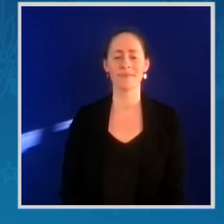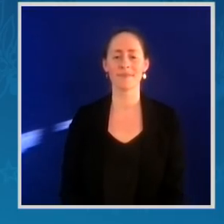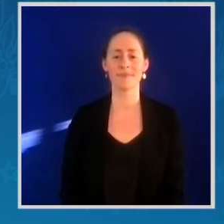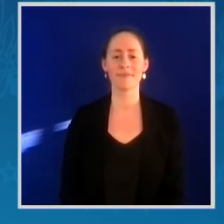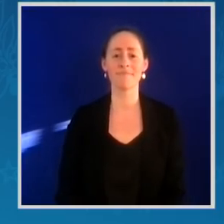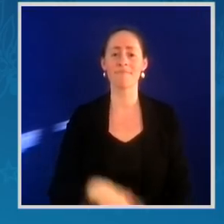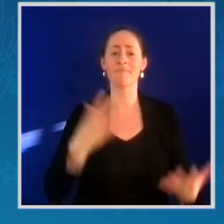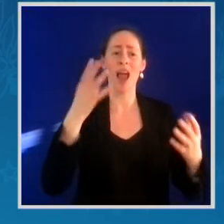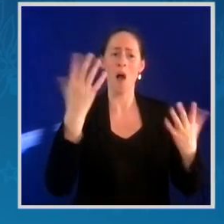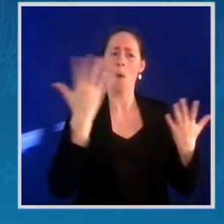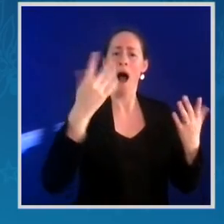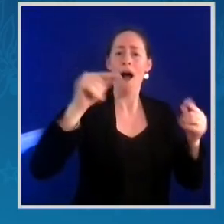for thousands of years.